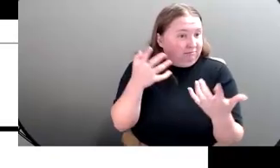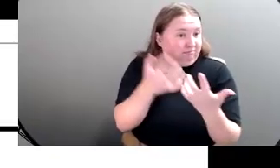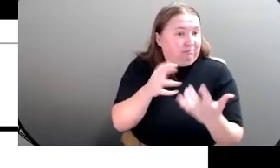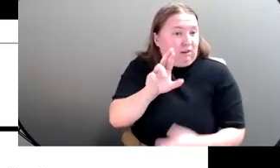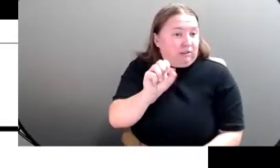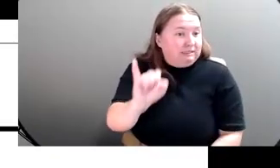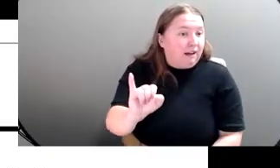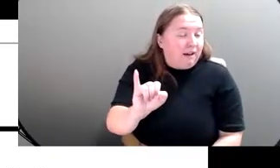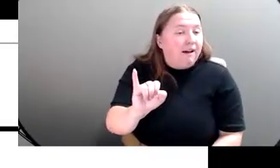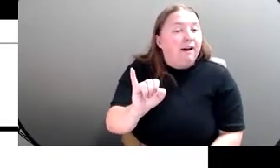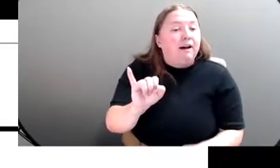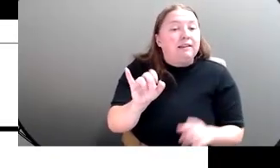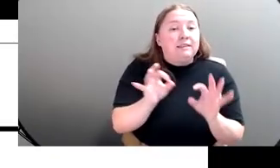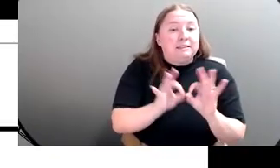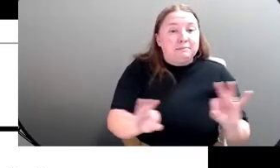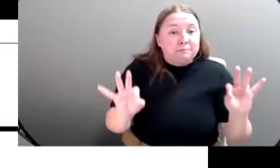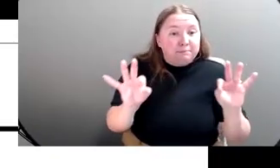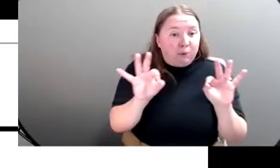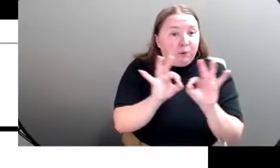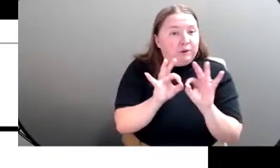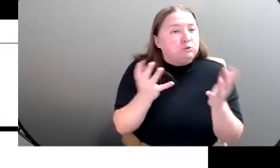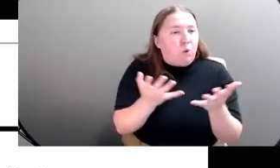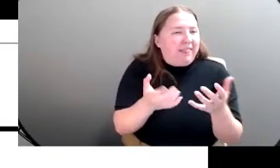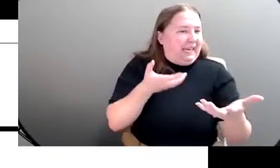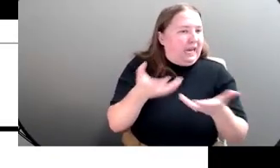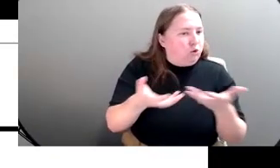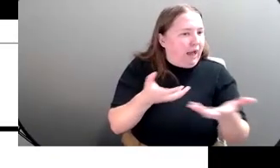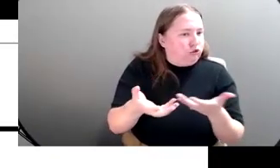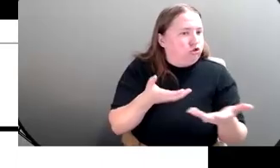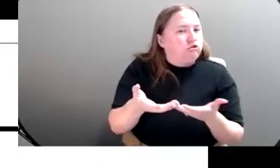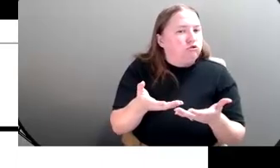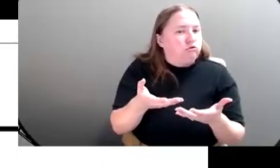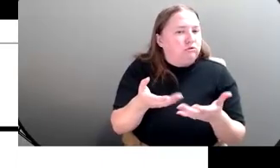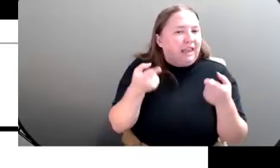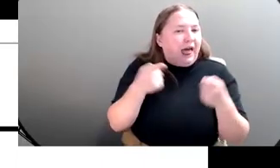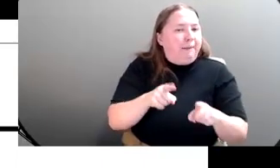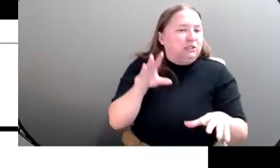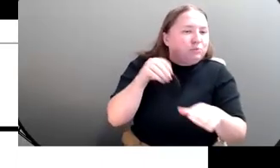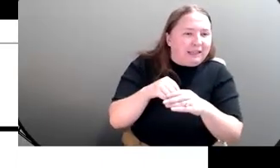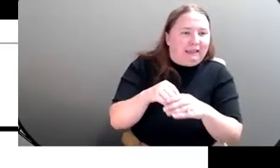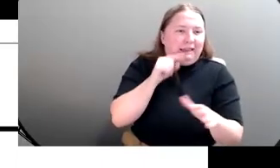The key is going to be those interactions that you do in those assignments. Okay.